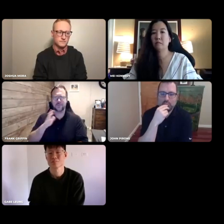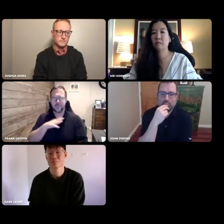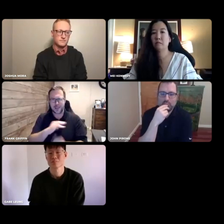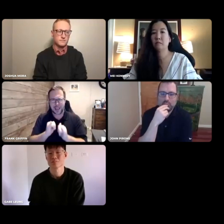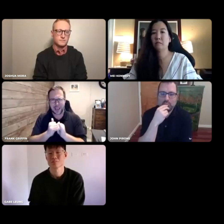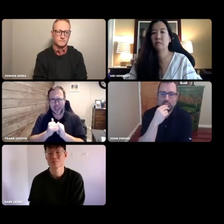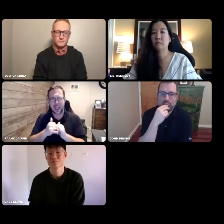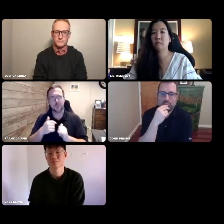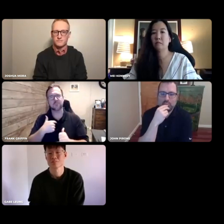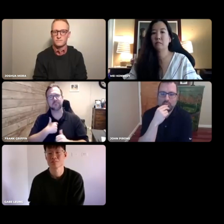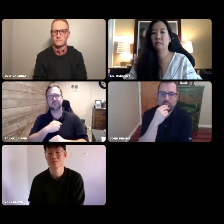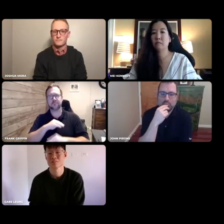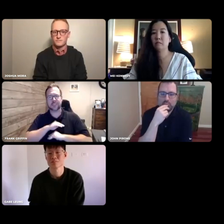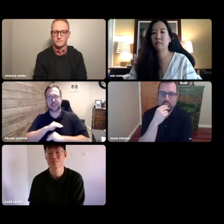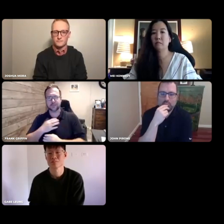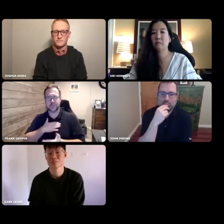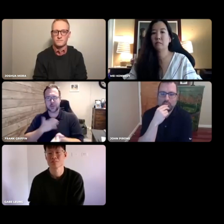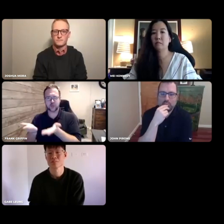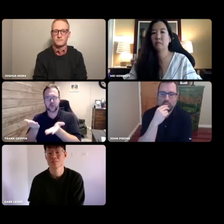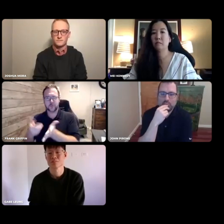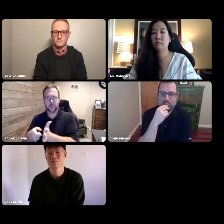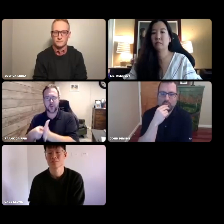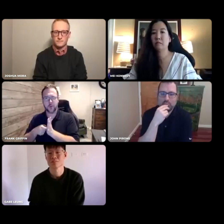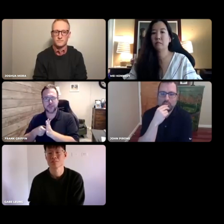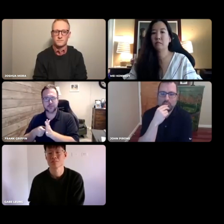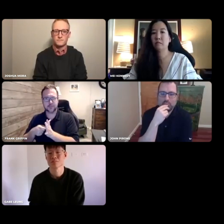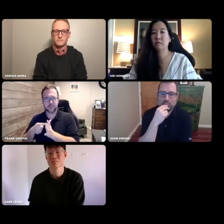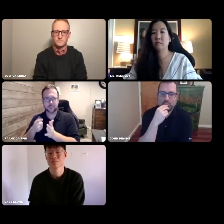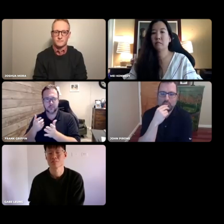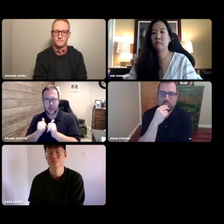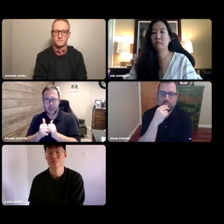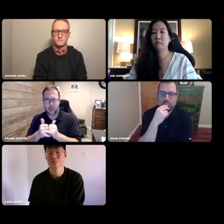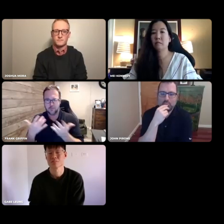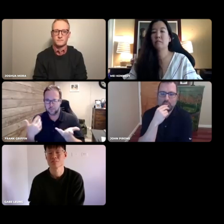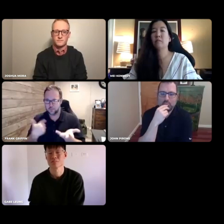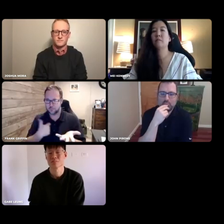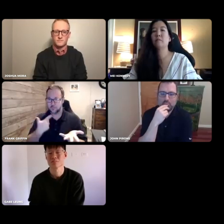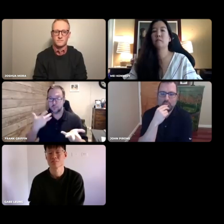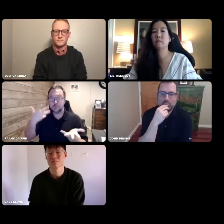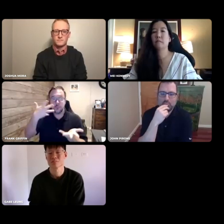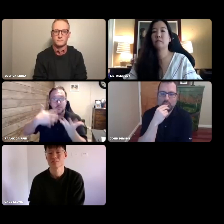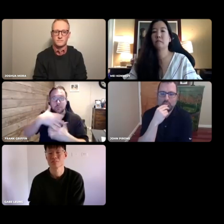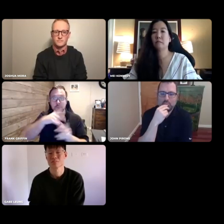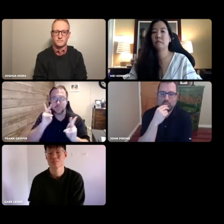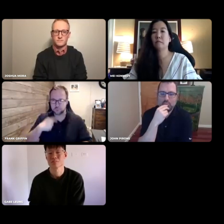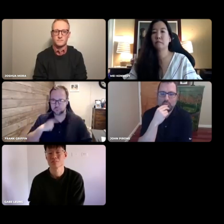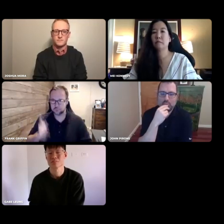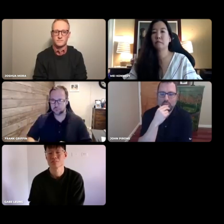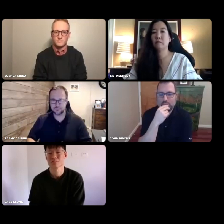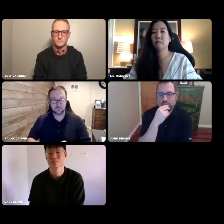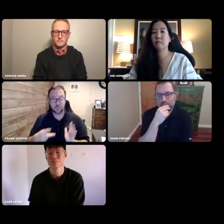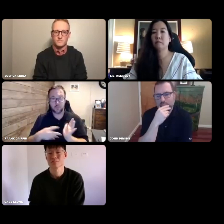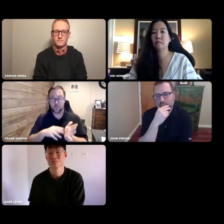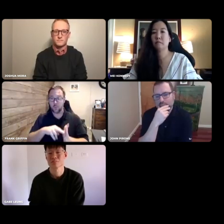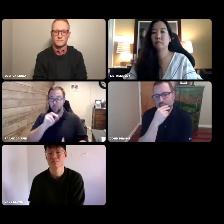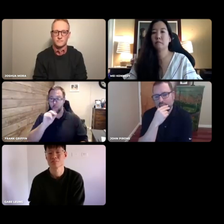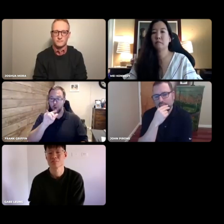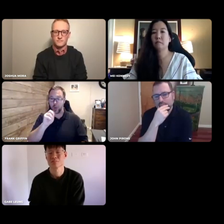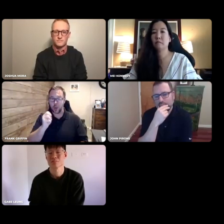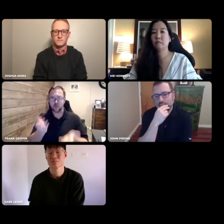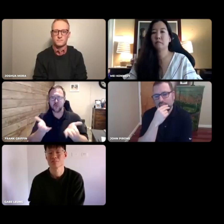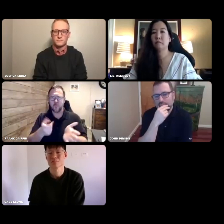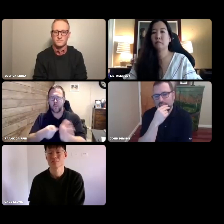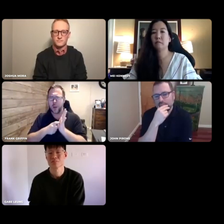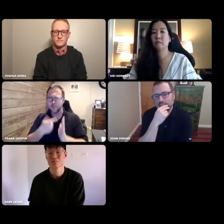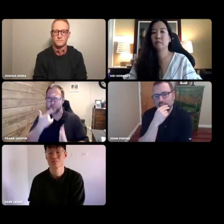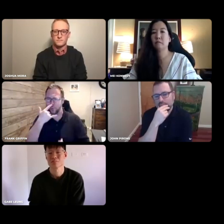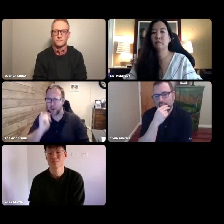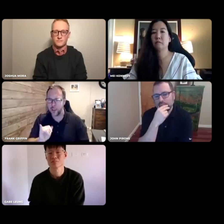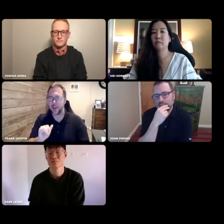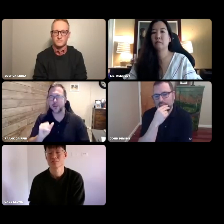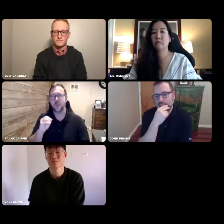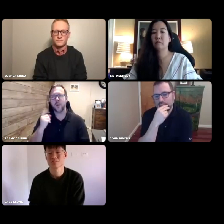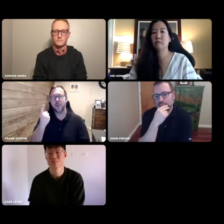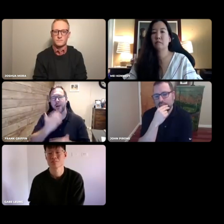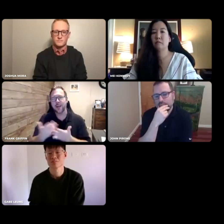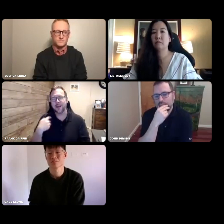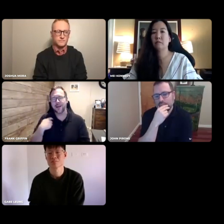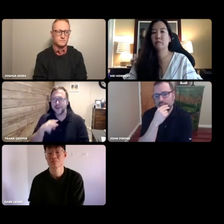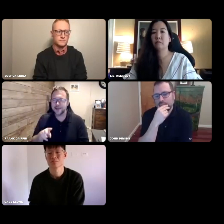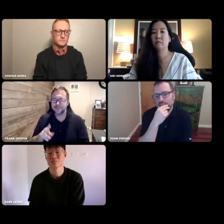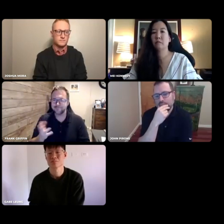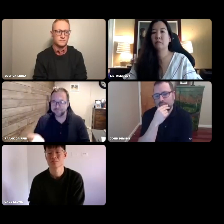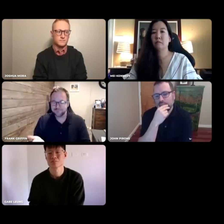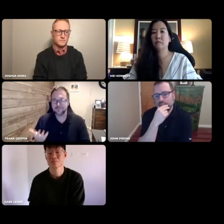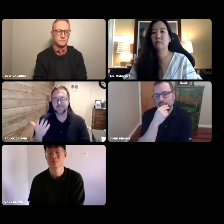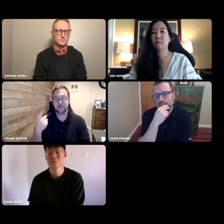One of my most asked questions is: How can I satisfy my requirements when I can't serve